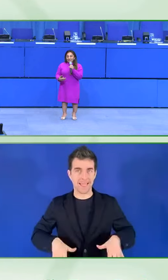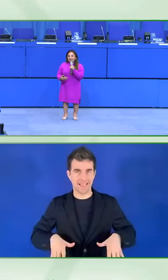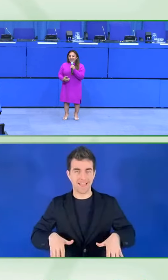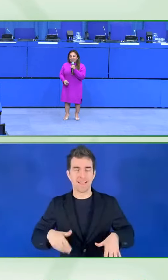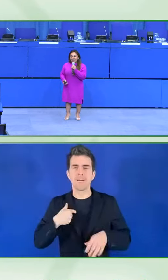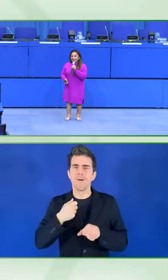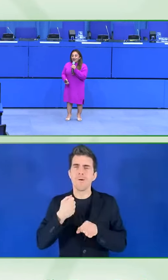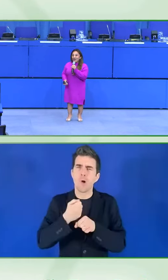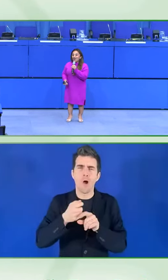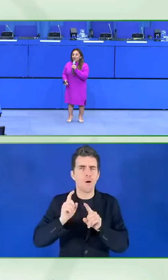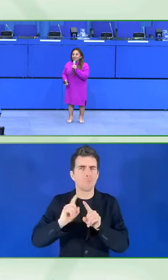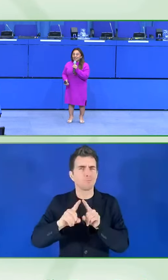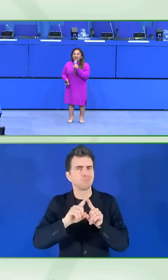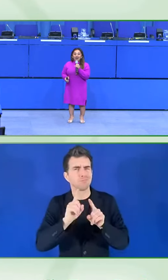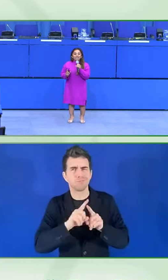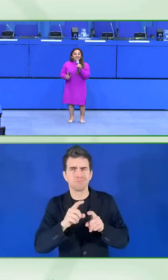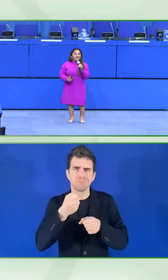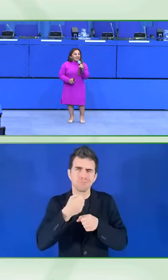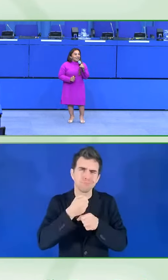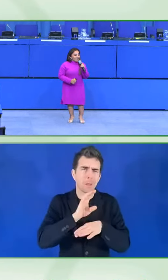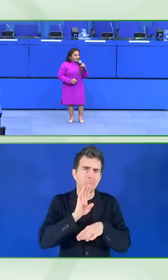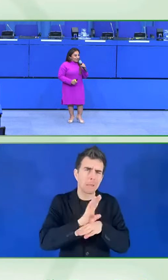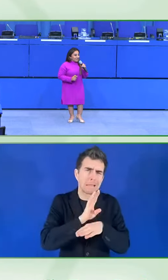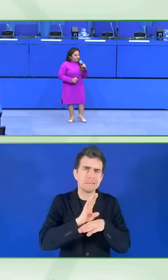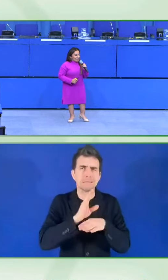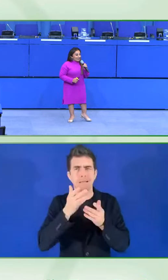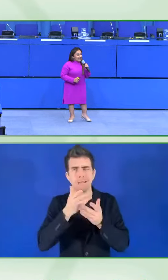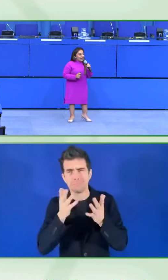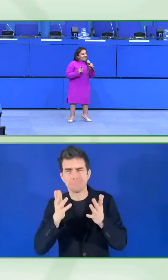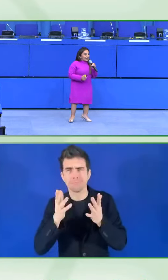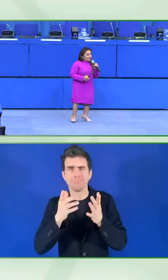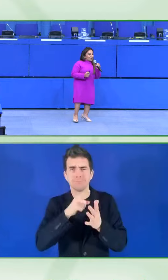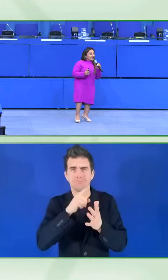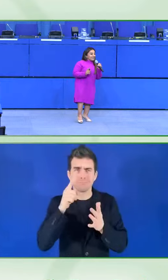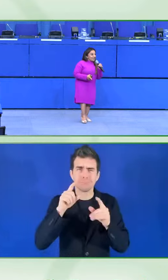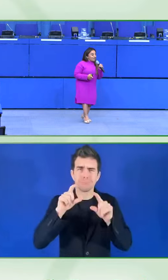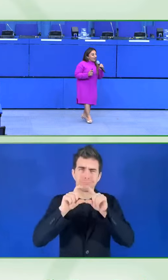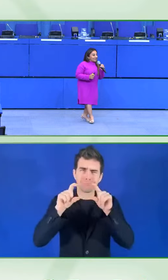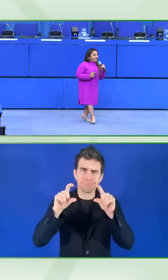It is my third year with Zero Project.